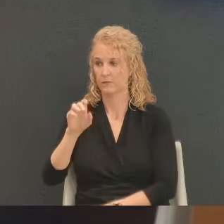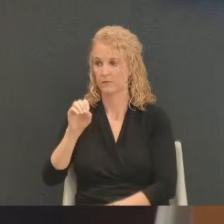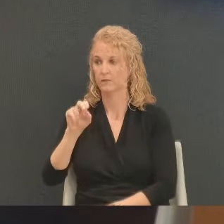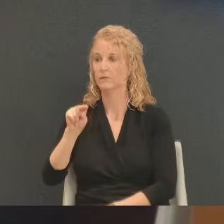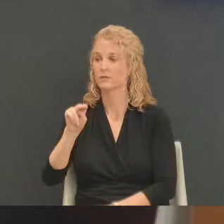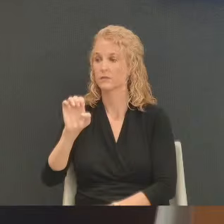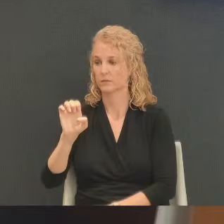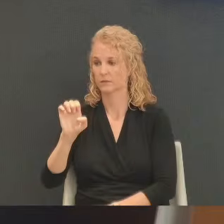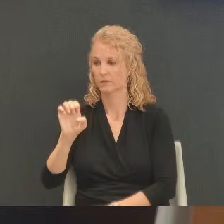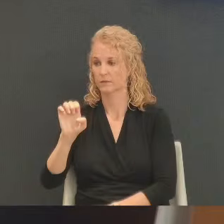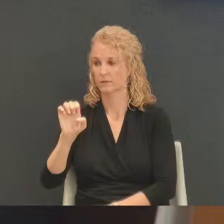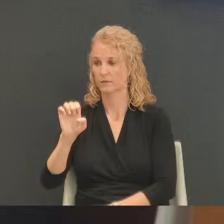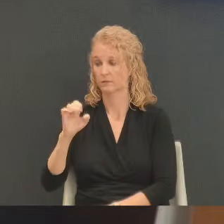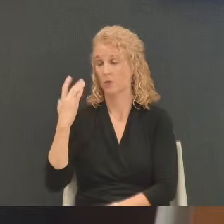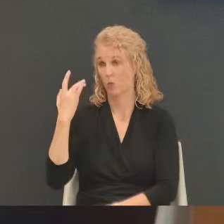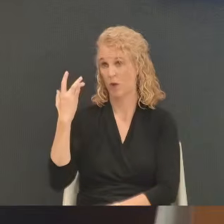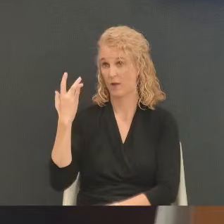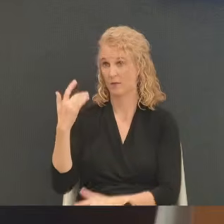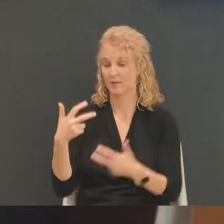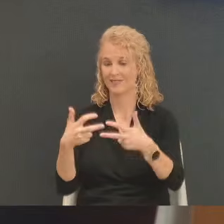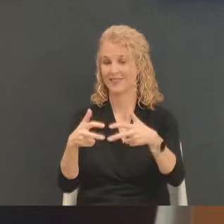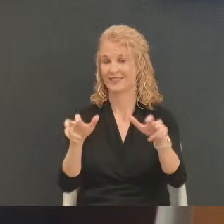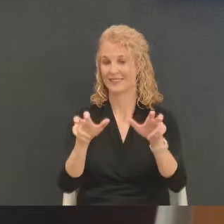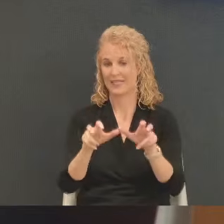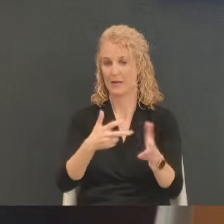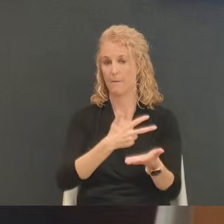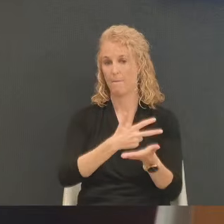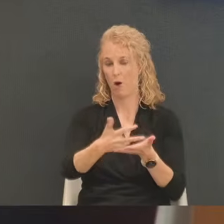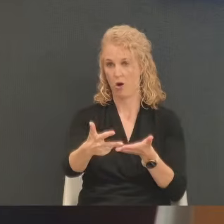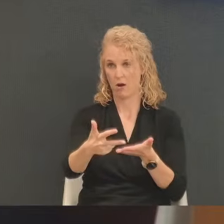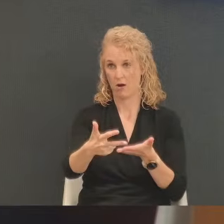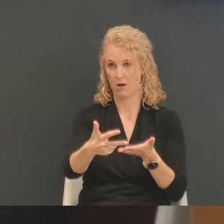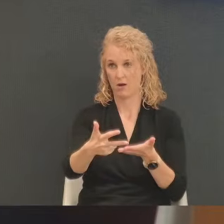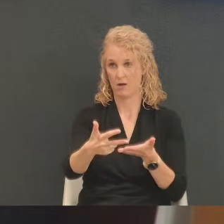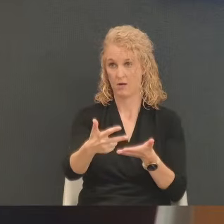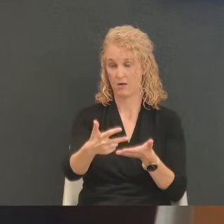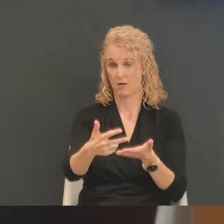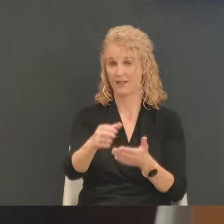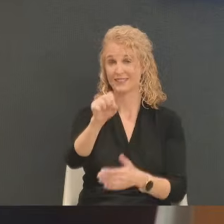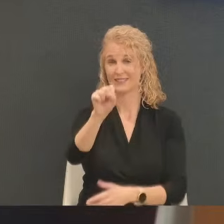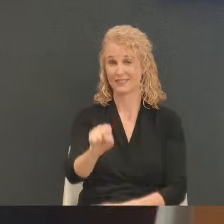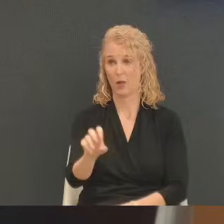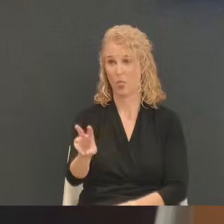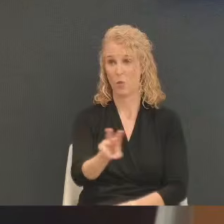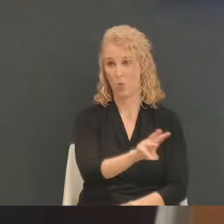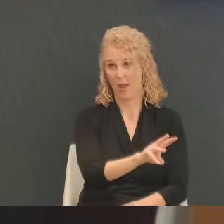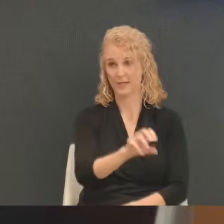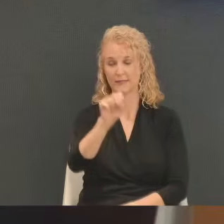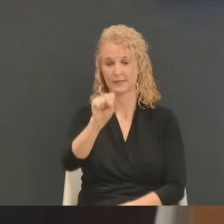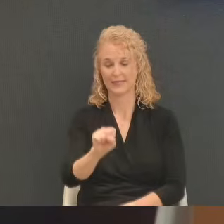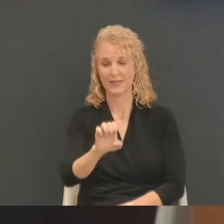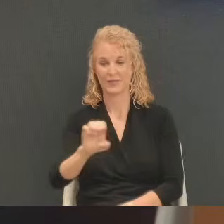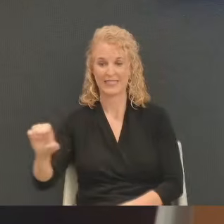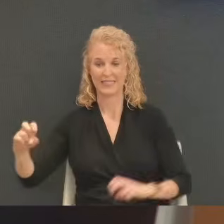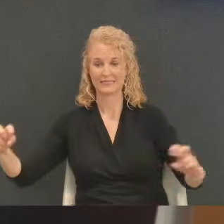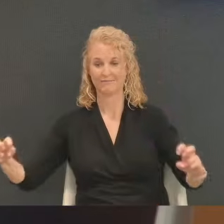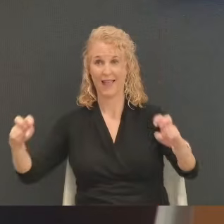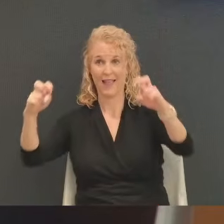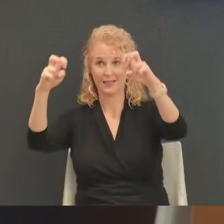on behalf of Stadia Stadia and Parking. this is for the southwest and southeast escalator towers